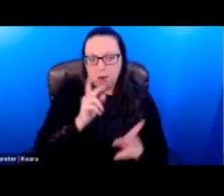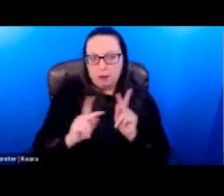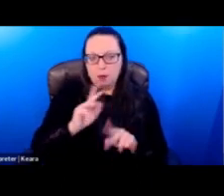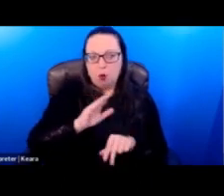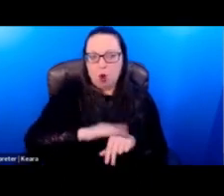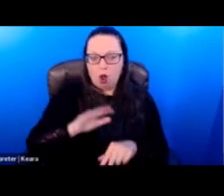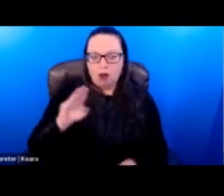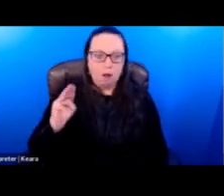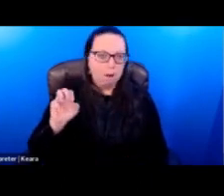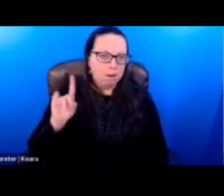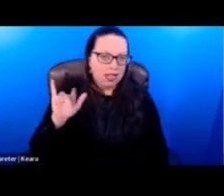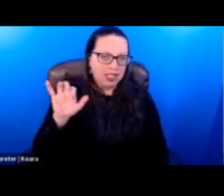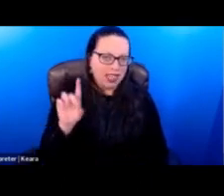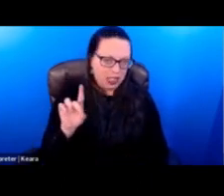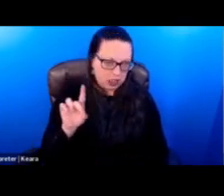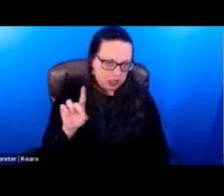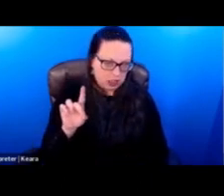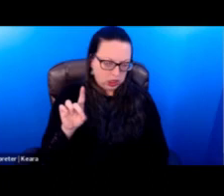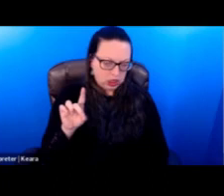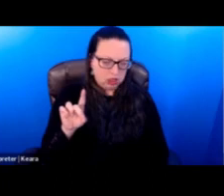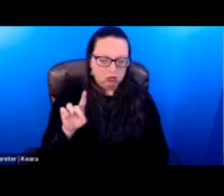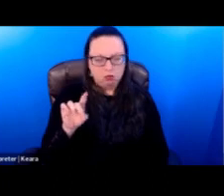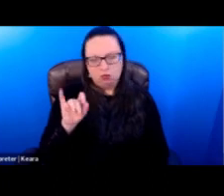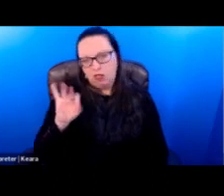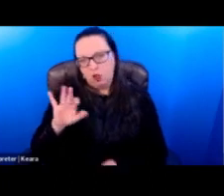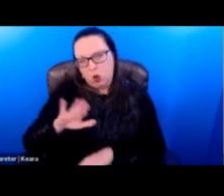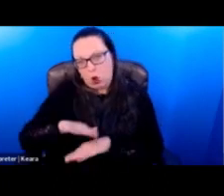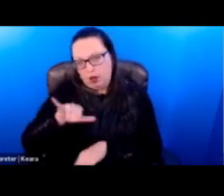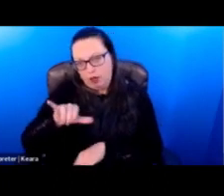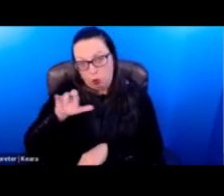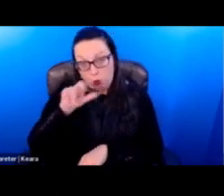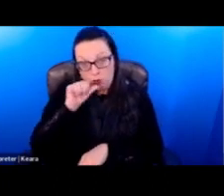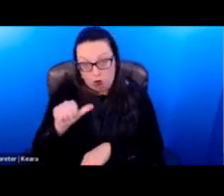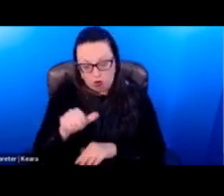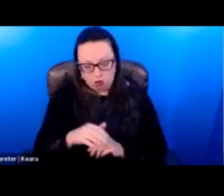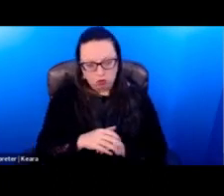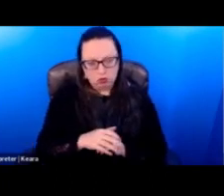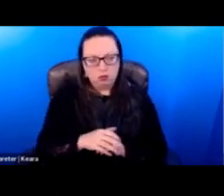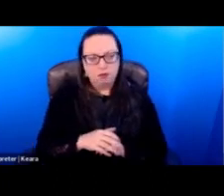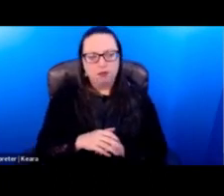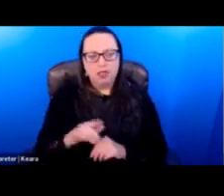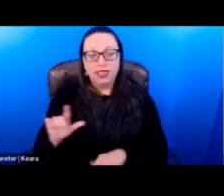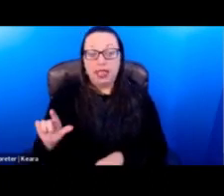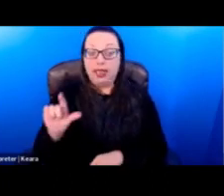they are on Medicaid or not. And what we're looking at is the at the far left of each graph is